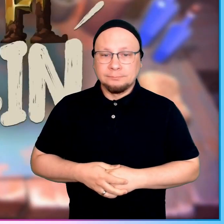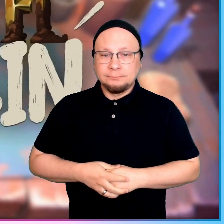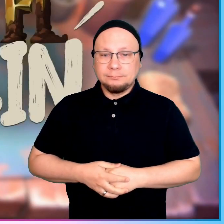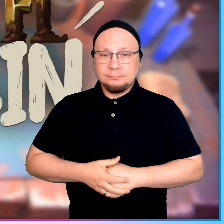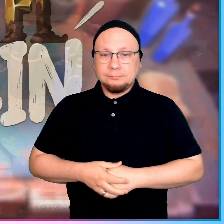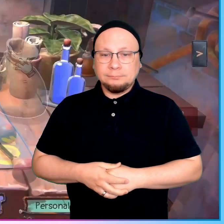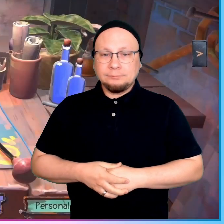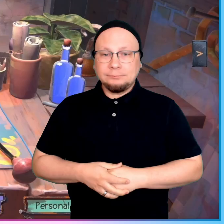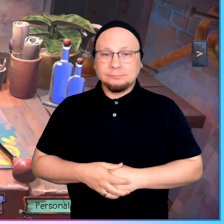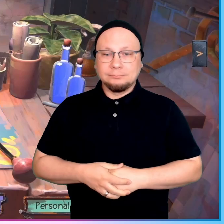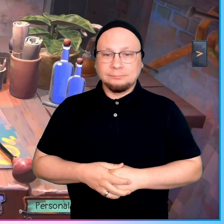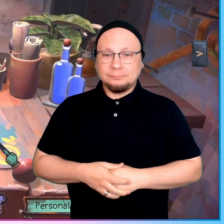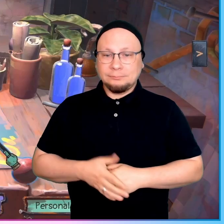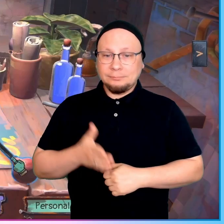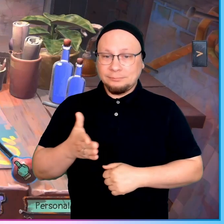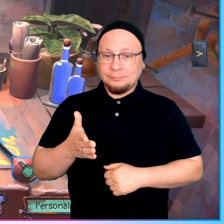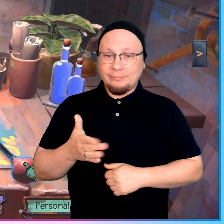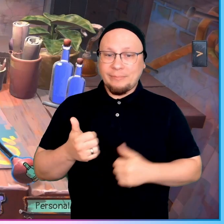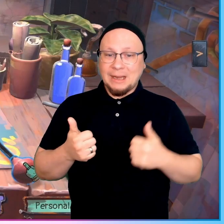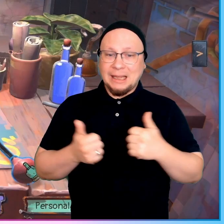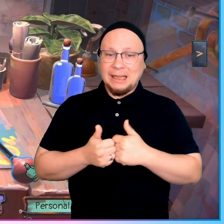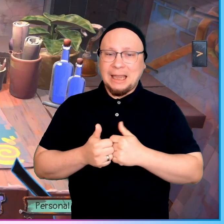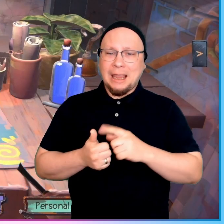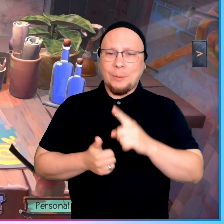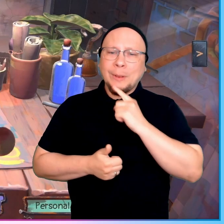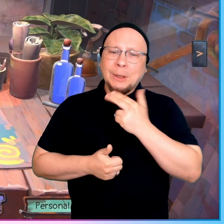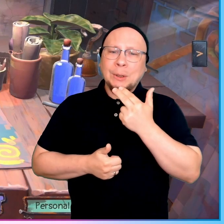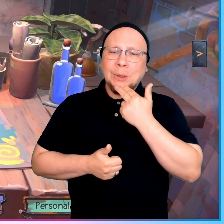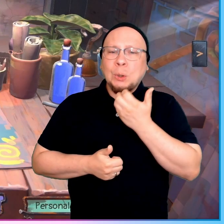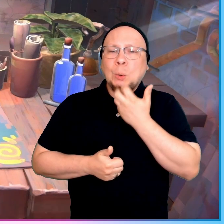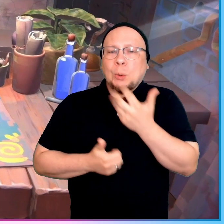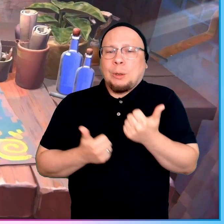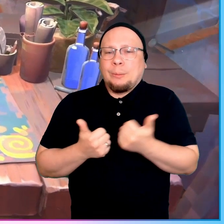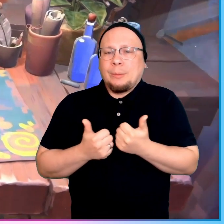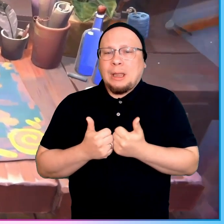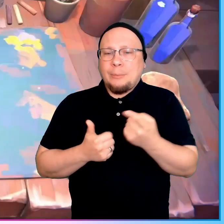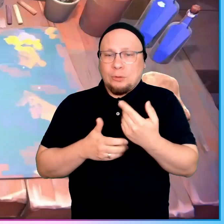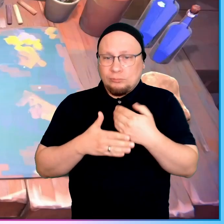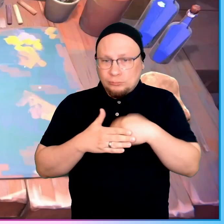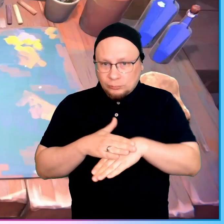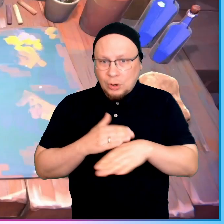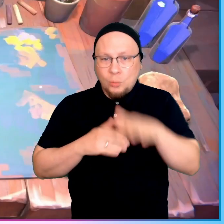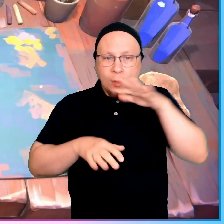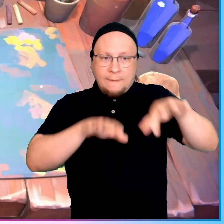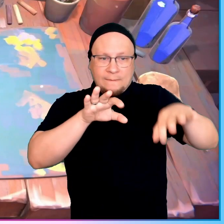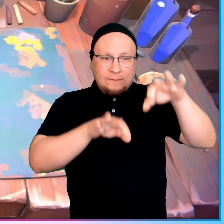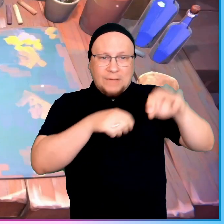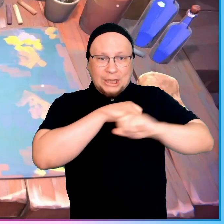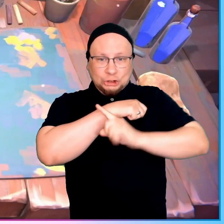Trash Goblin is a wholesome and cosy shopkeeping game where you uncover and clean trinkets other people have thrown away,